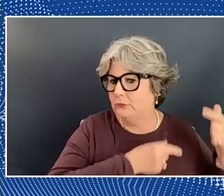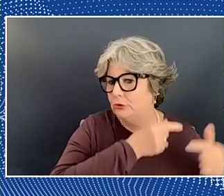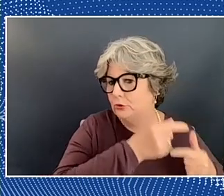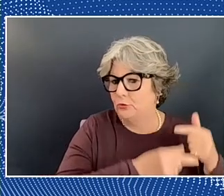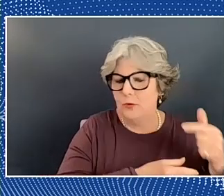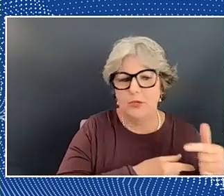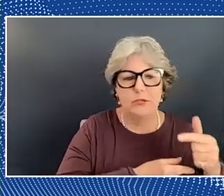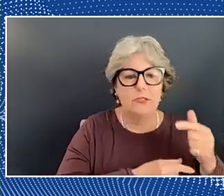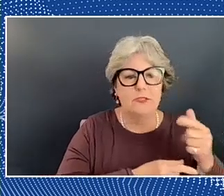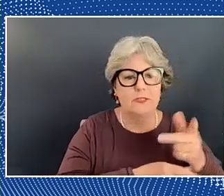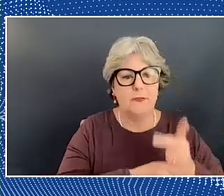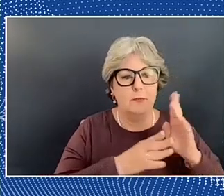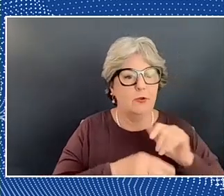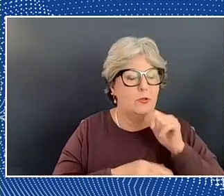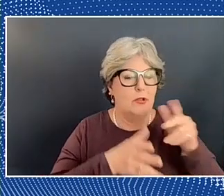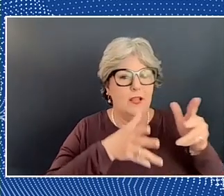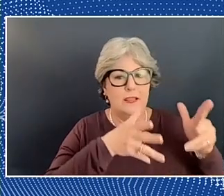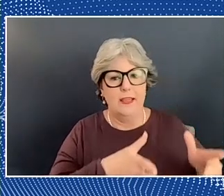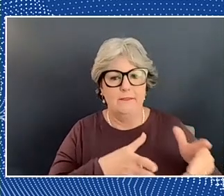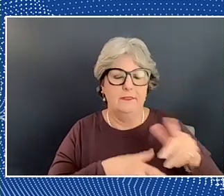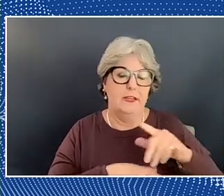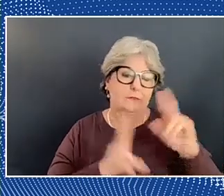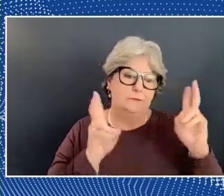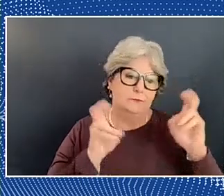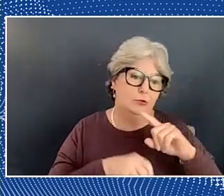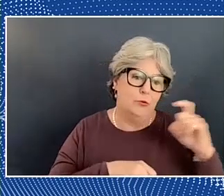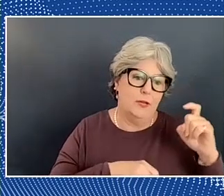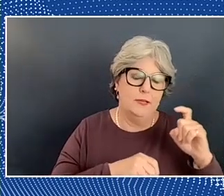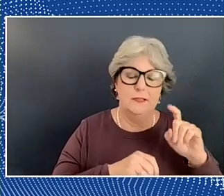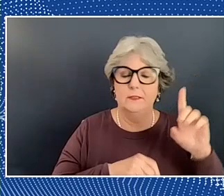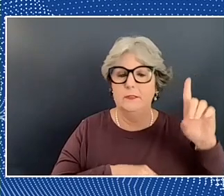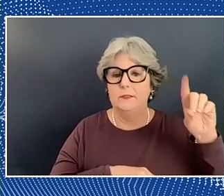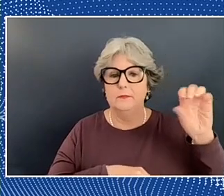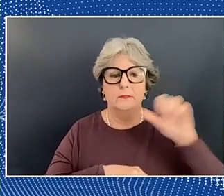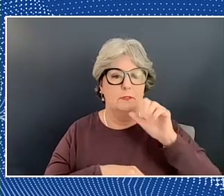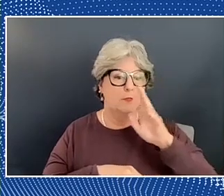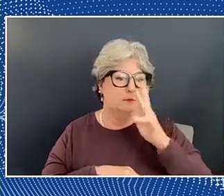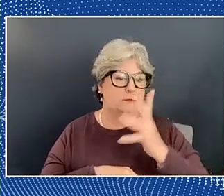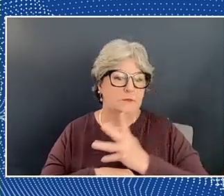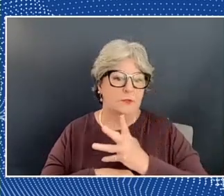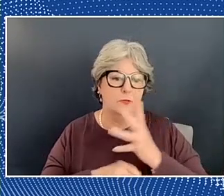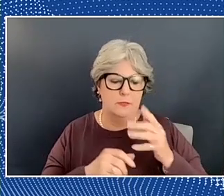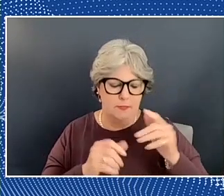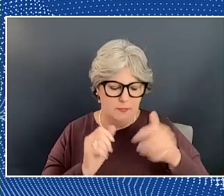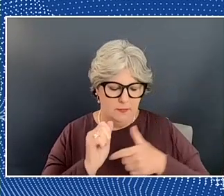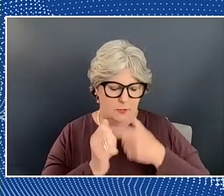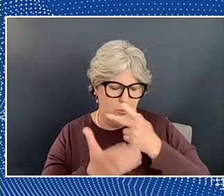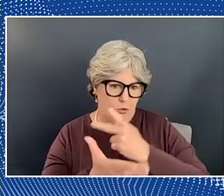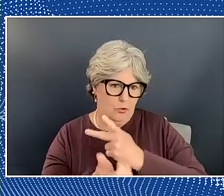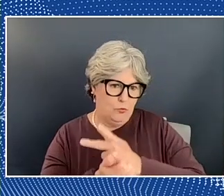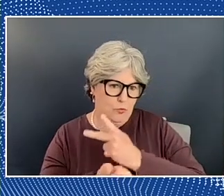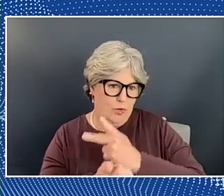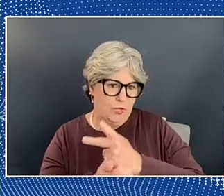borrowers, are not left out to dry. The Department must not leave out borrowers who pursued graduate education